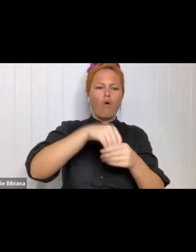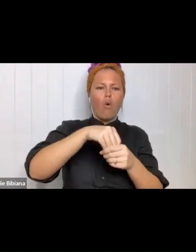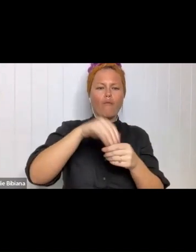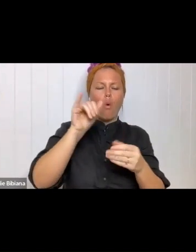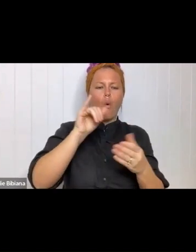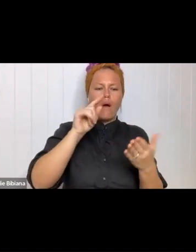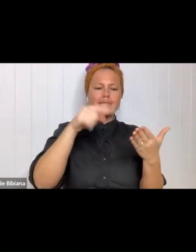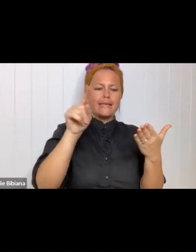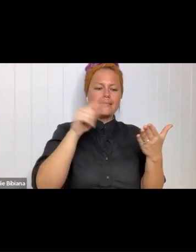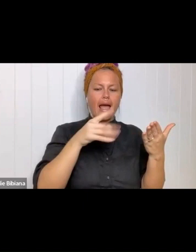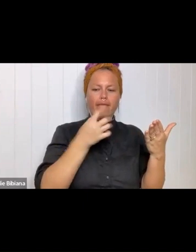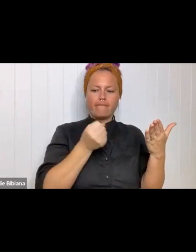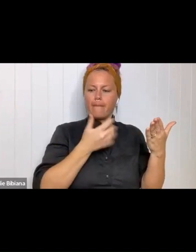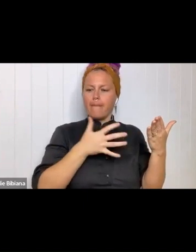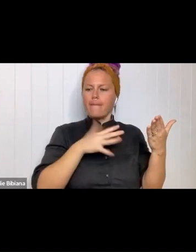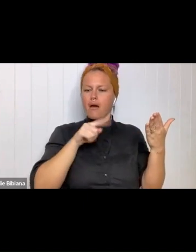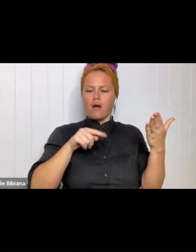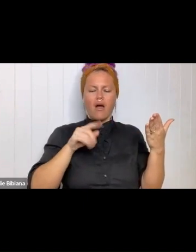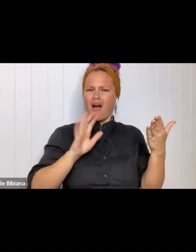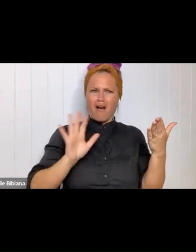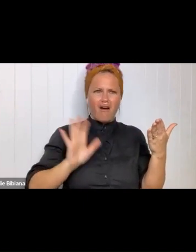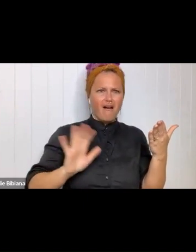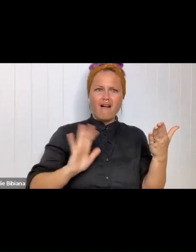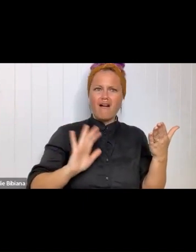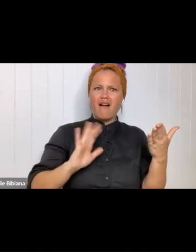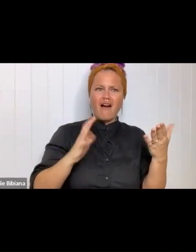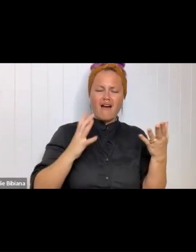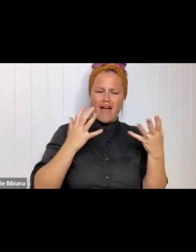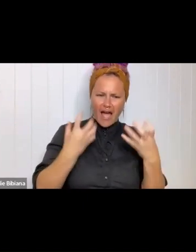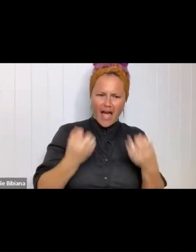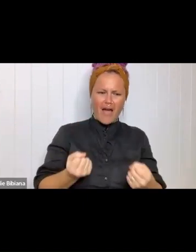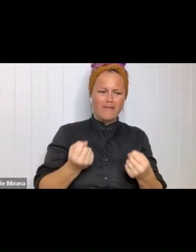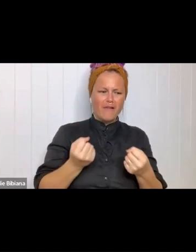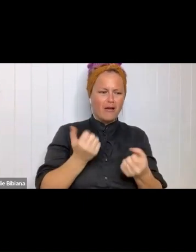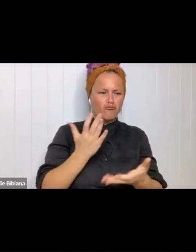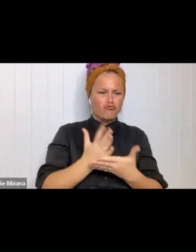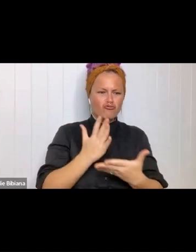also that there can be a really enriching and nuanced